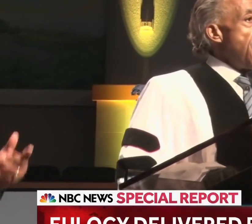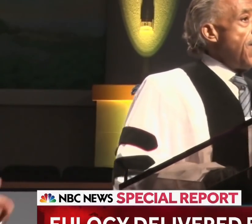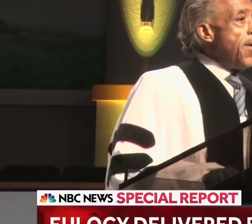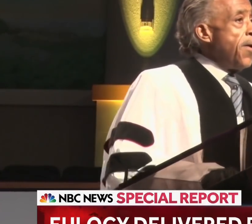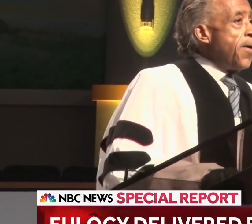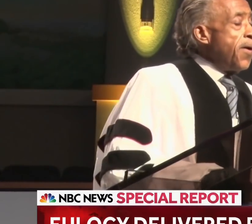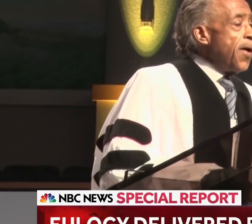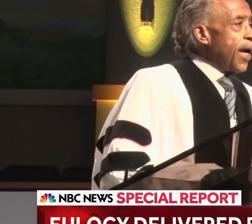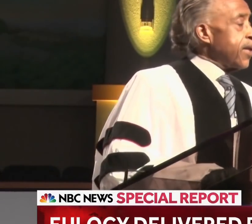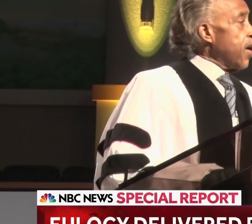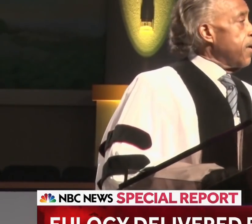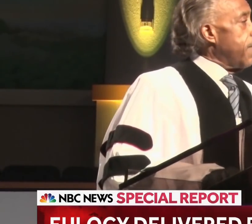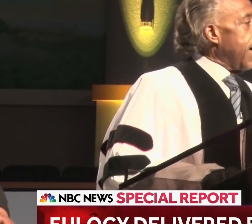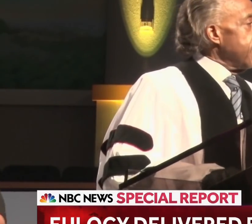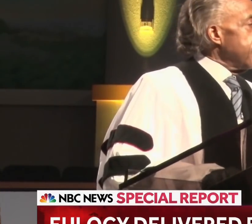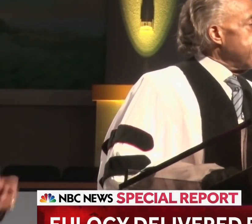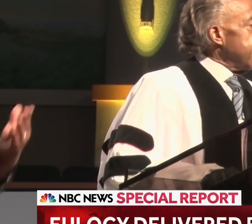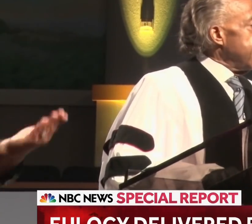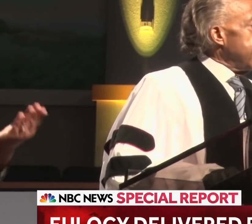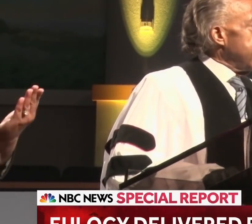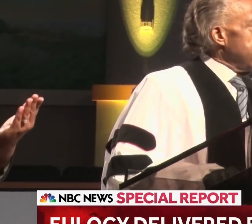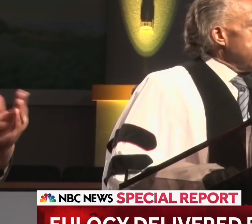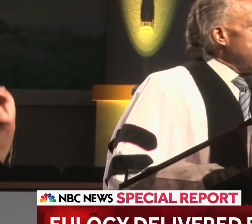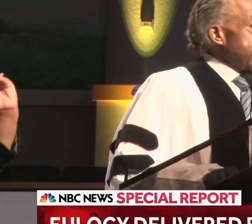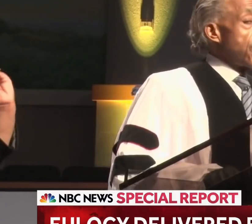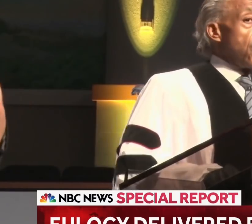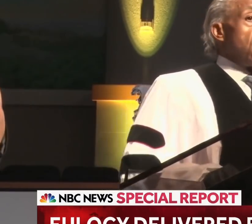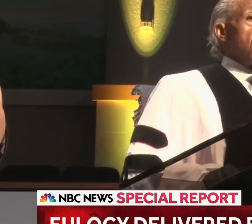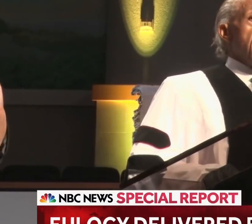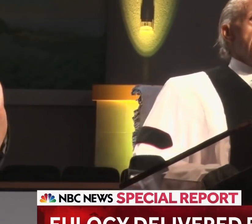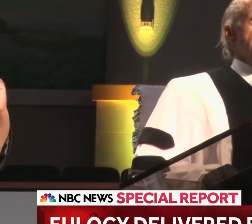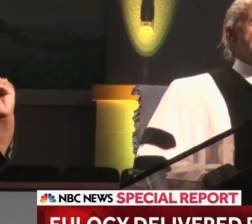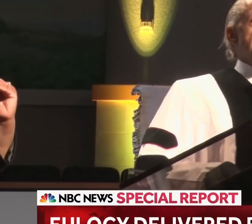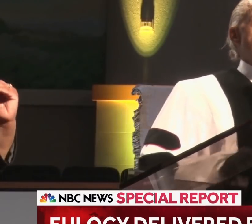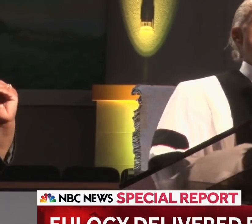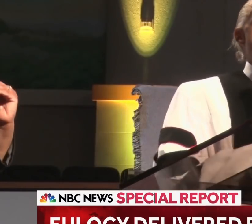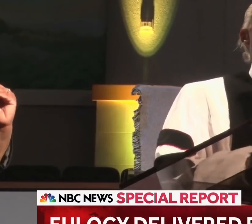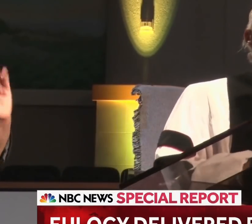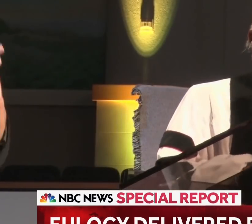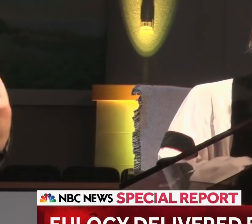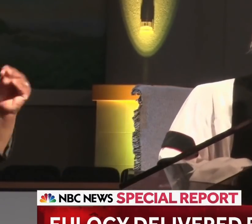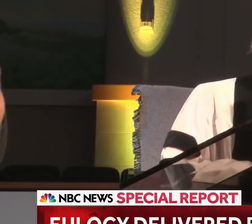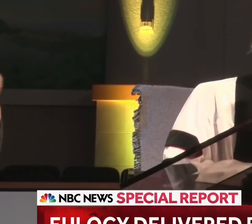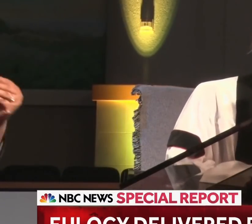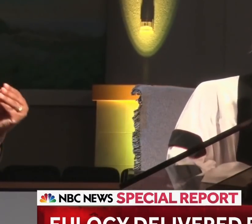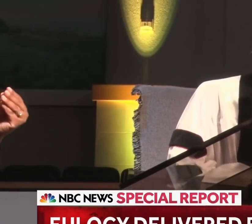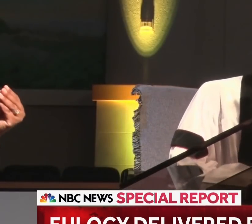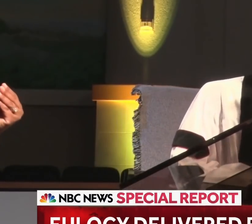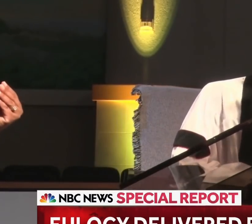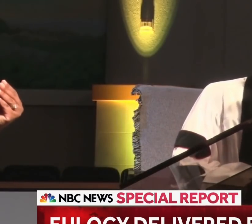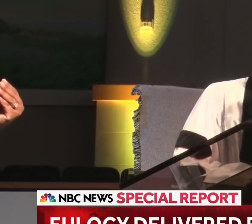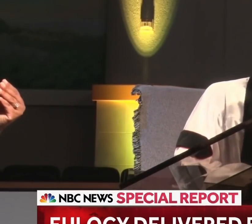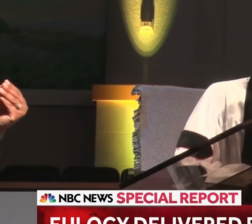CEMETERY. LET ME SAY THIS -- I SAW MICHAEL BROWN SR. HERE AND I THOUGHT